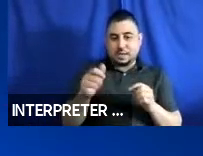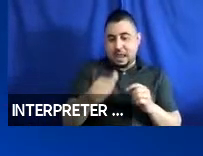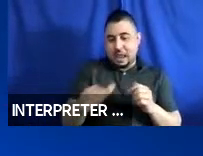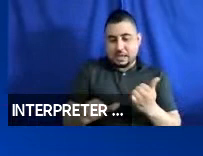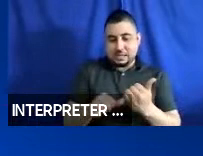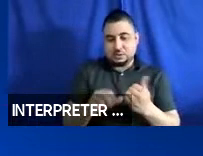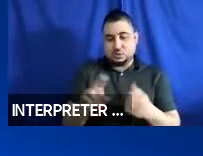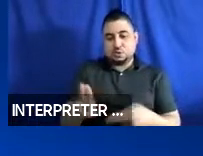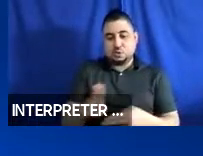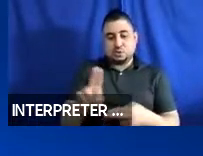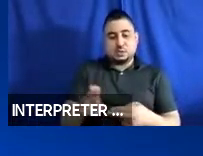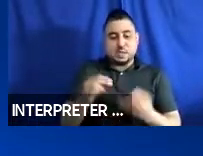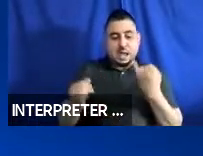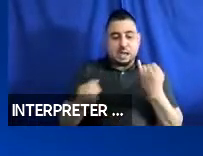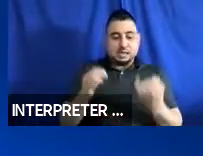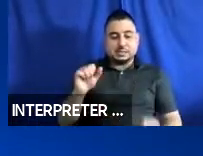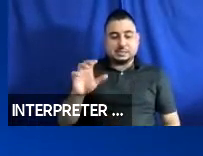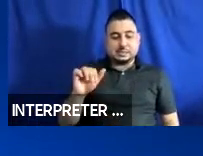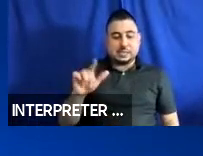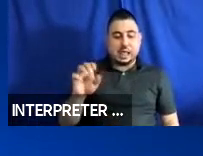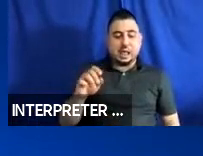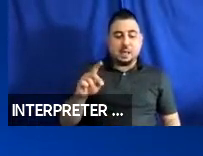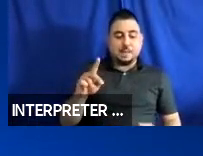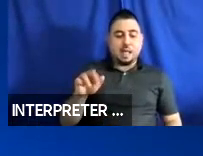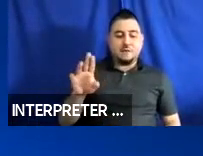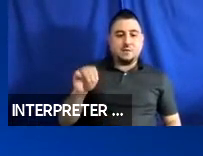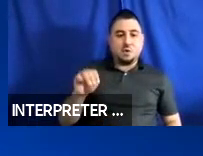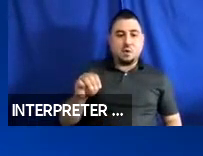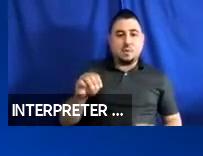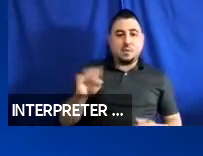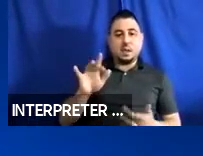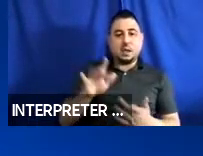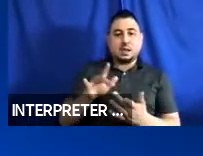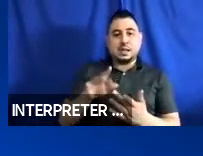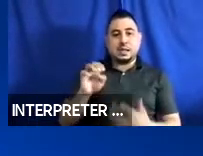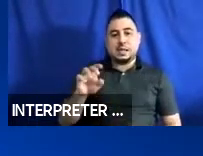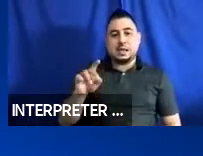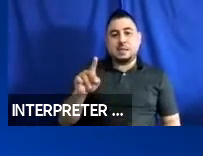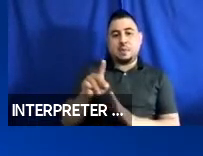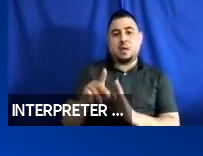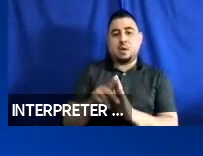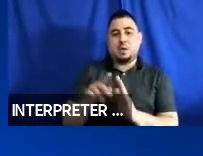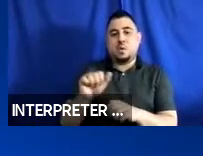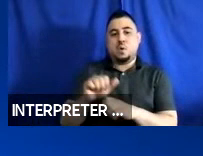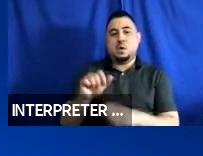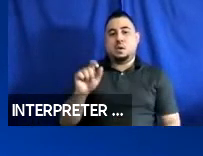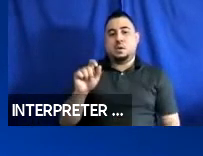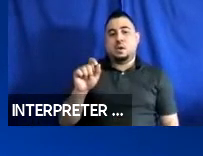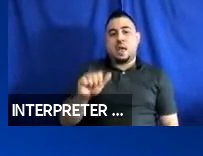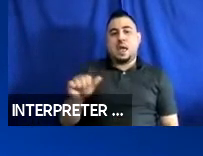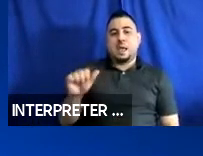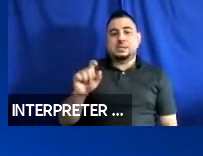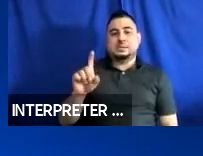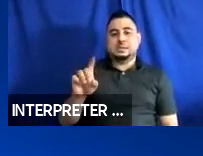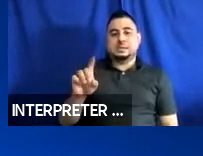using the ideascale platform, please contact epolicyworks@dol.gov.